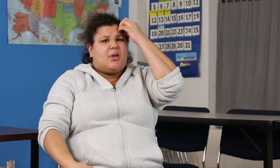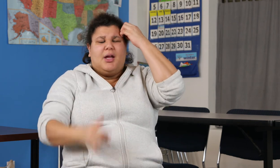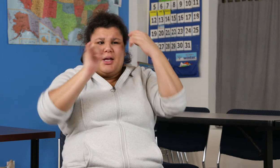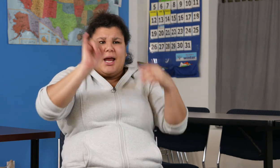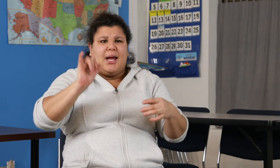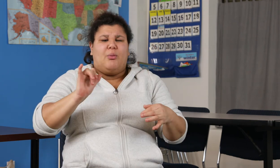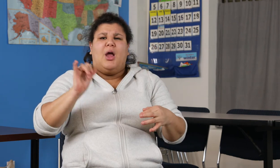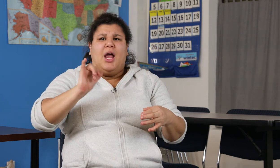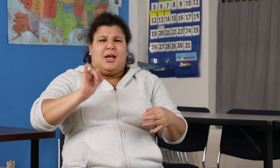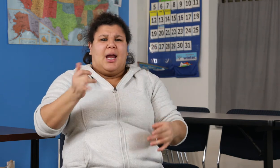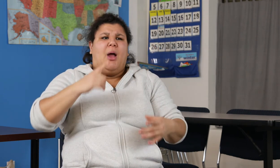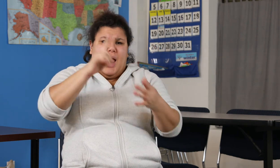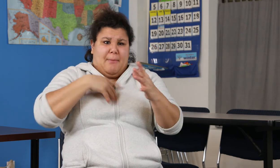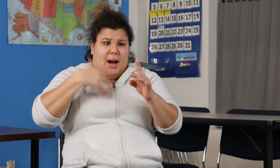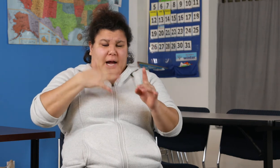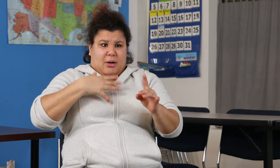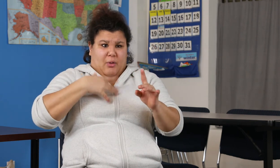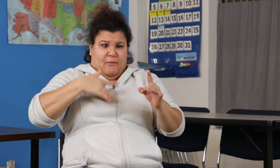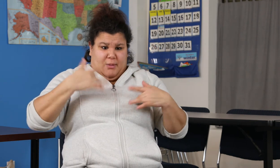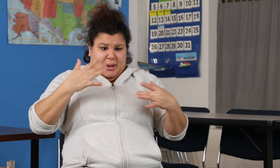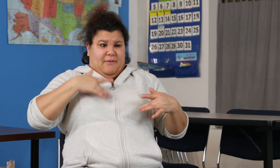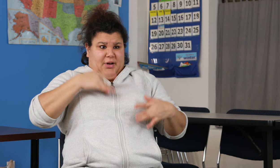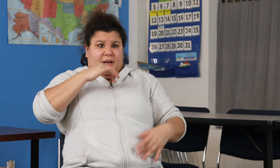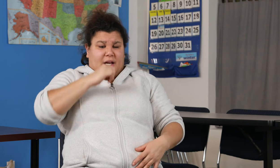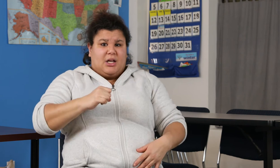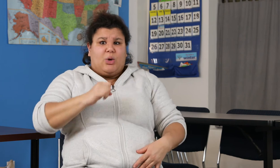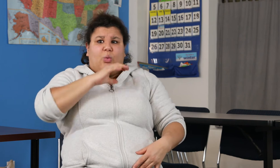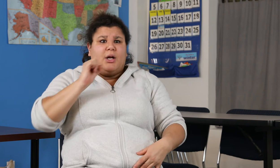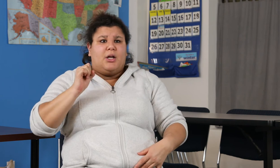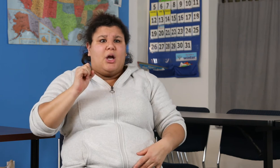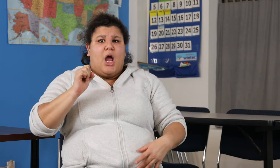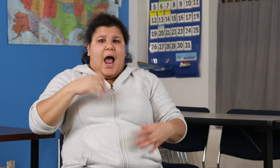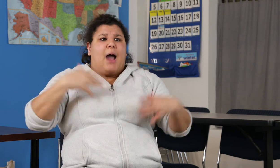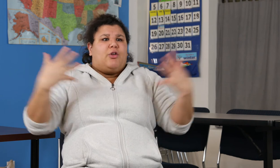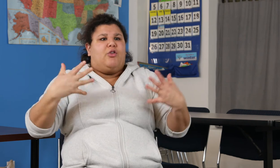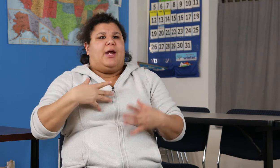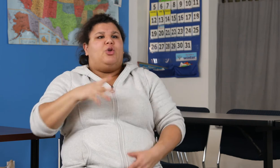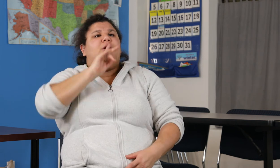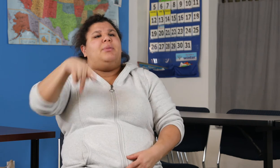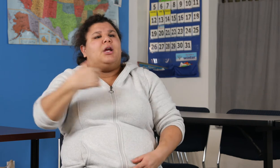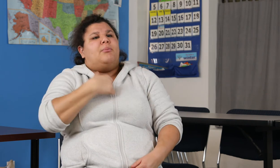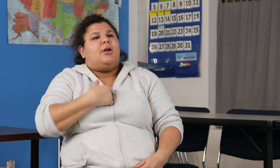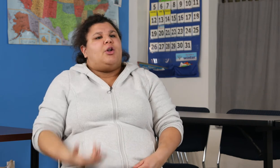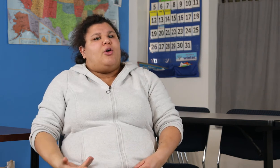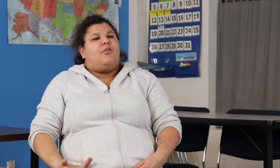Like....like, my feeling is, my feeling is, I'm afraid to speak up for myself.